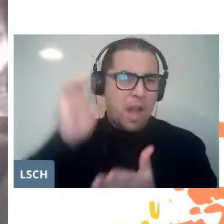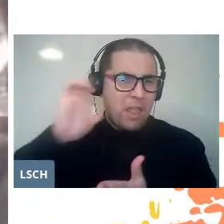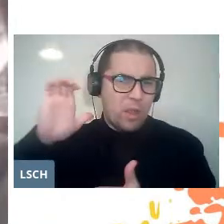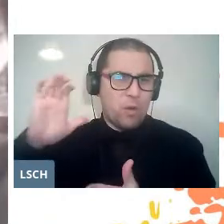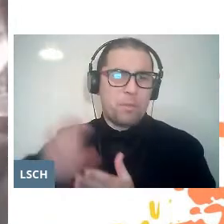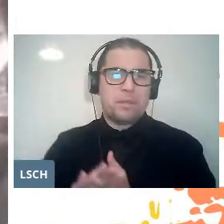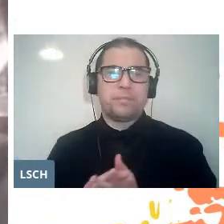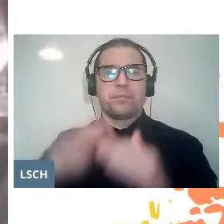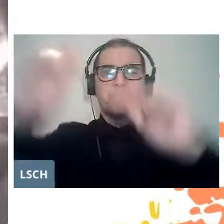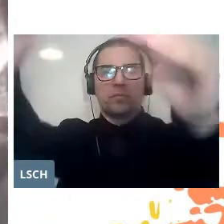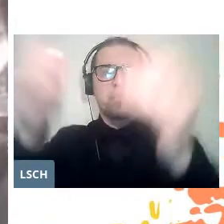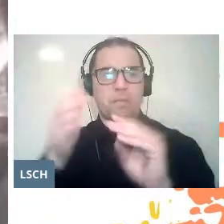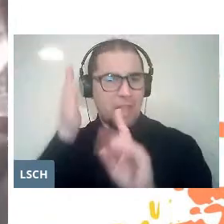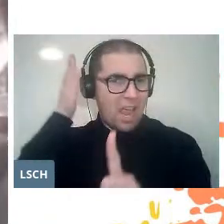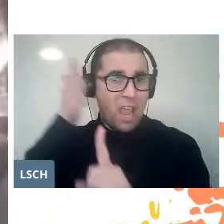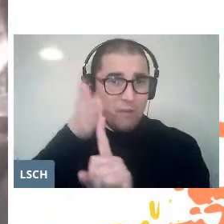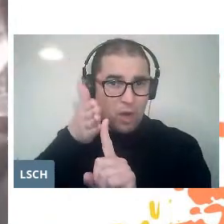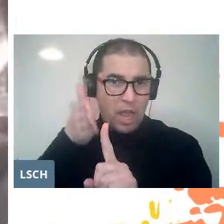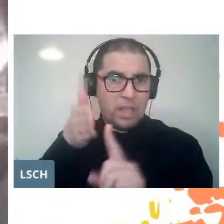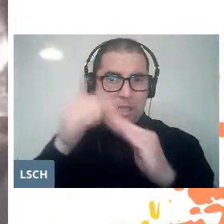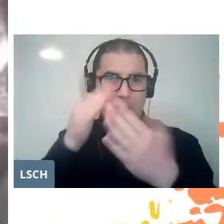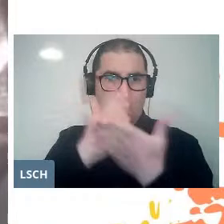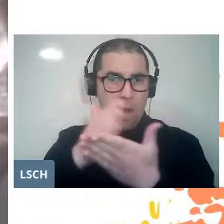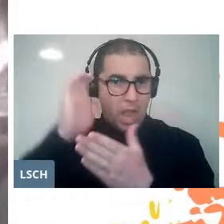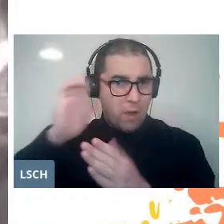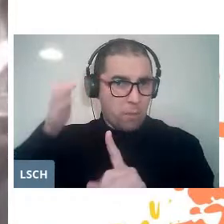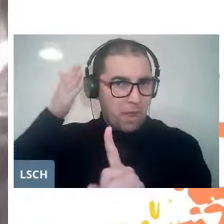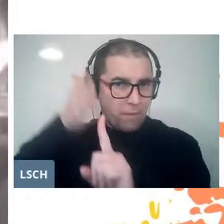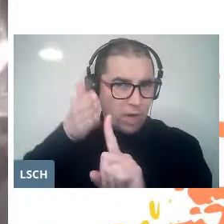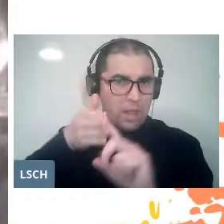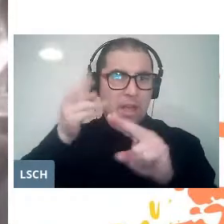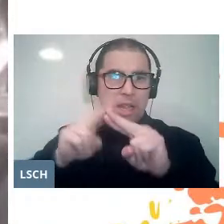that were especially dedicated to orchestral production.